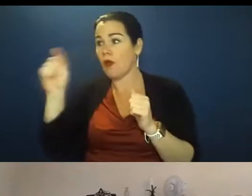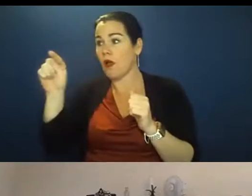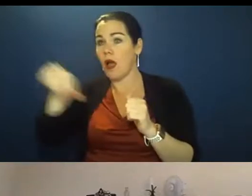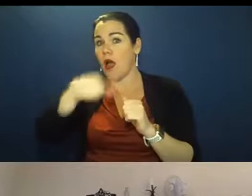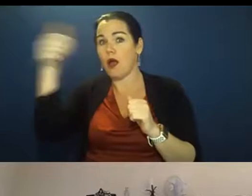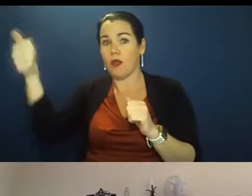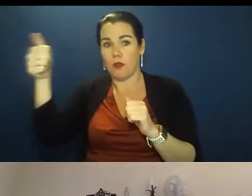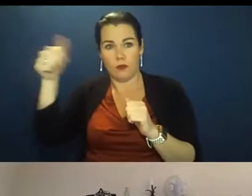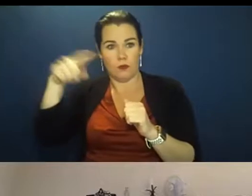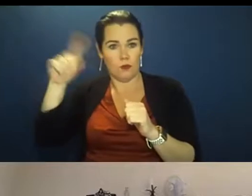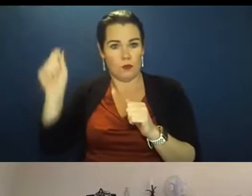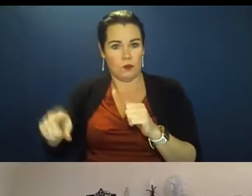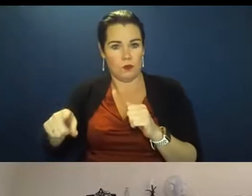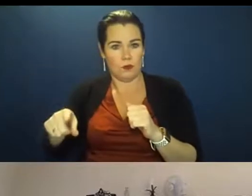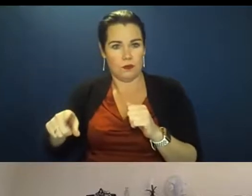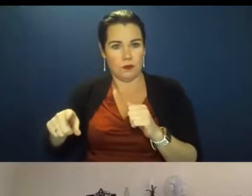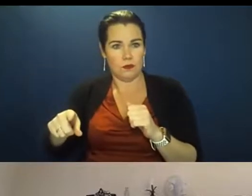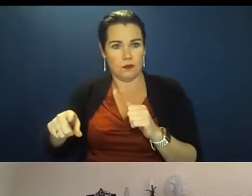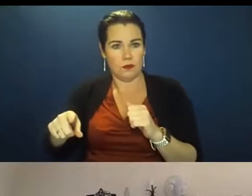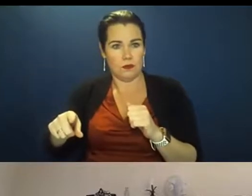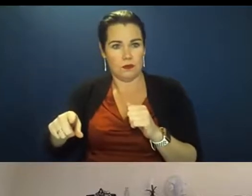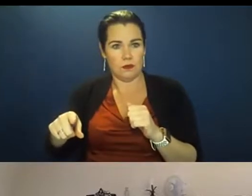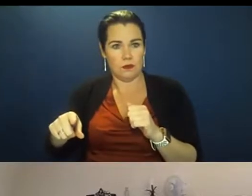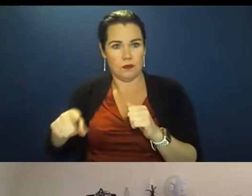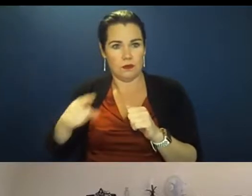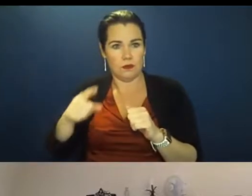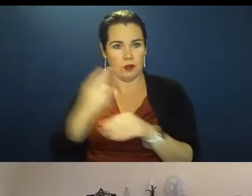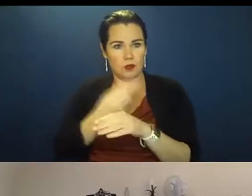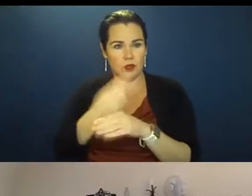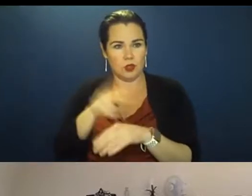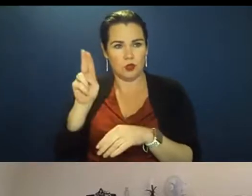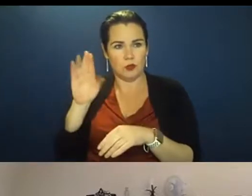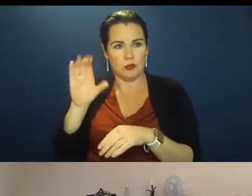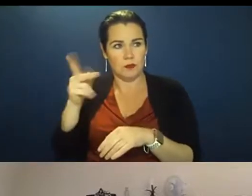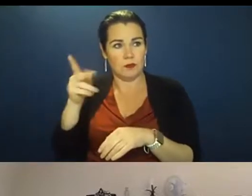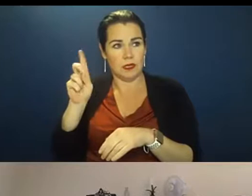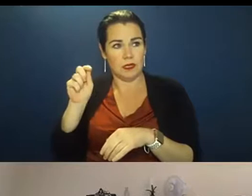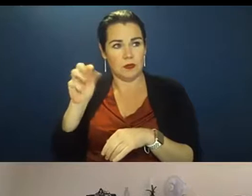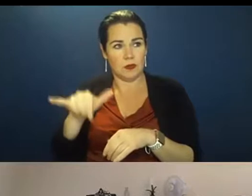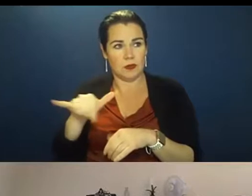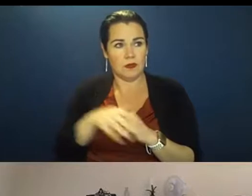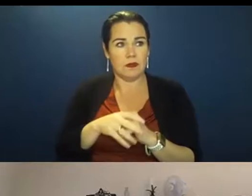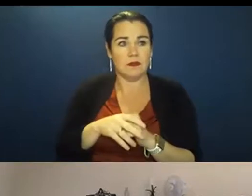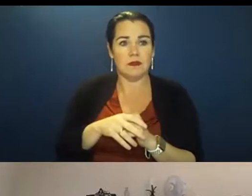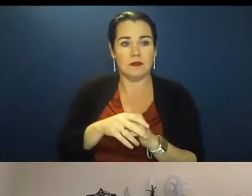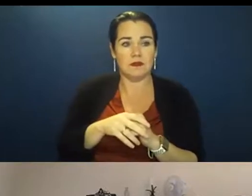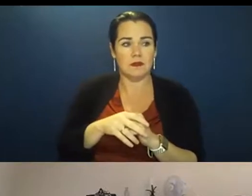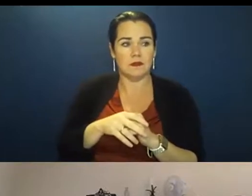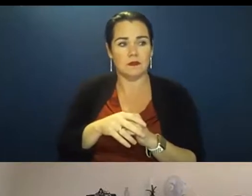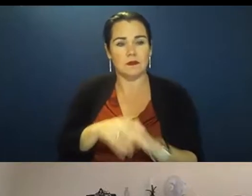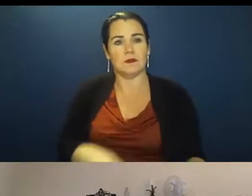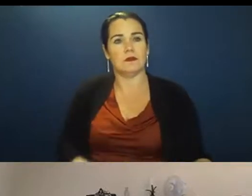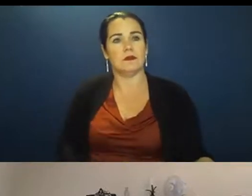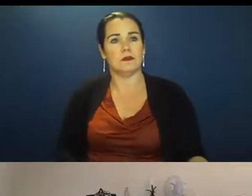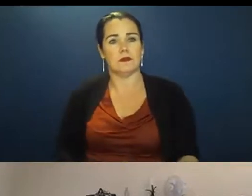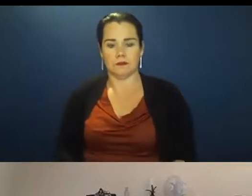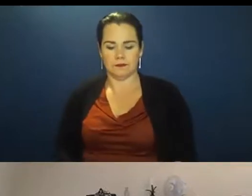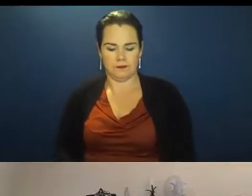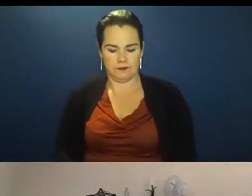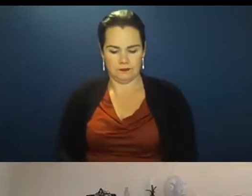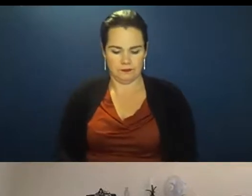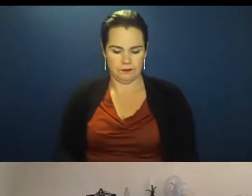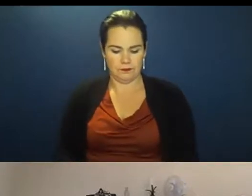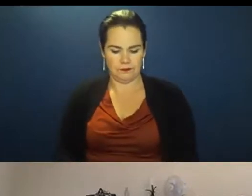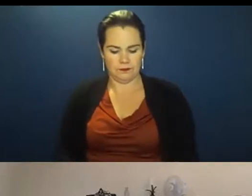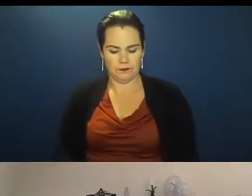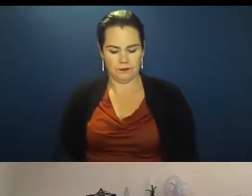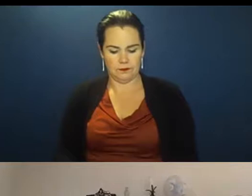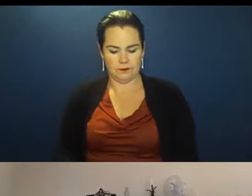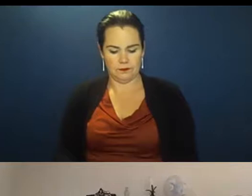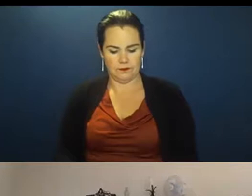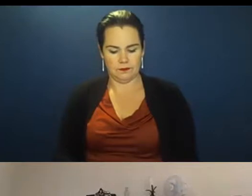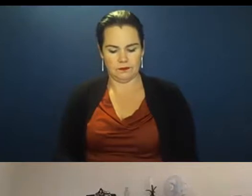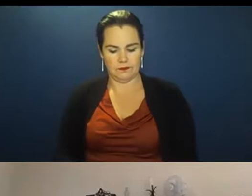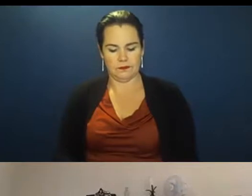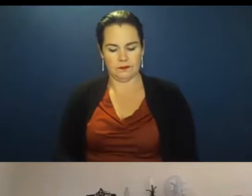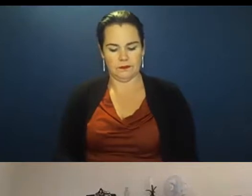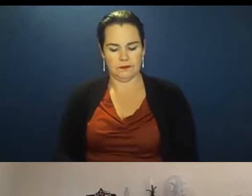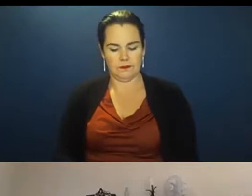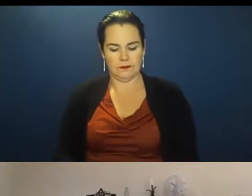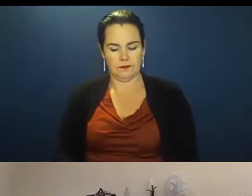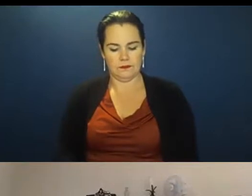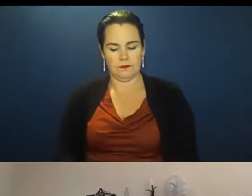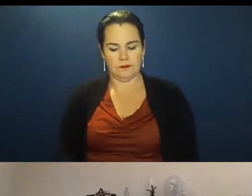CHRIS McLAREN: Do you want to take this one, Michelle?